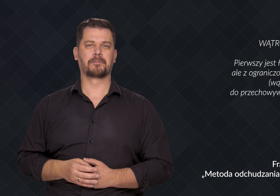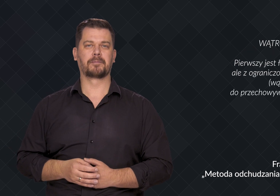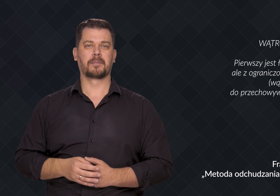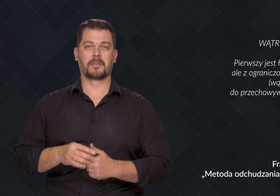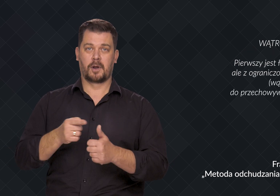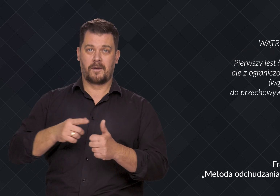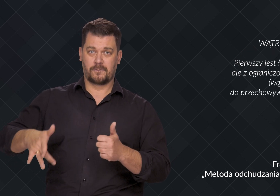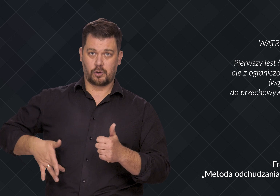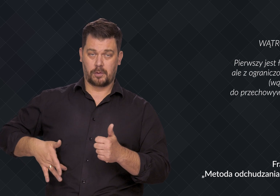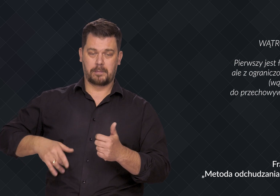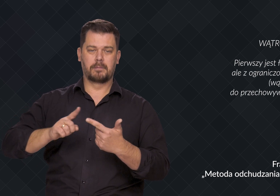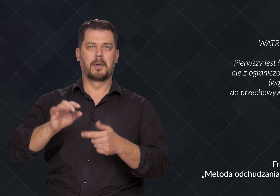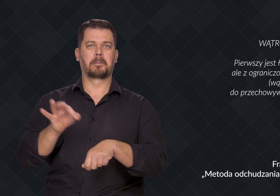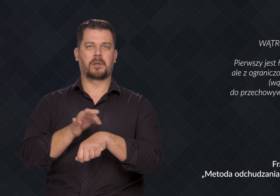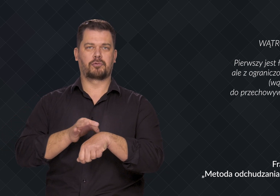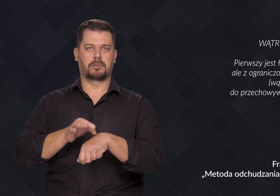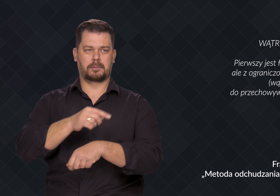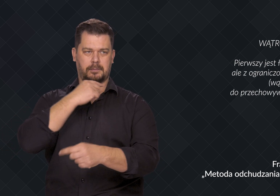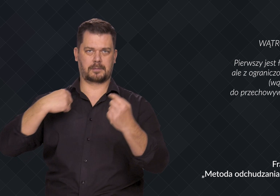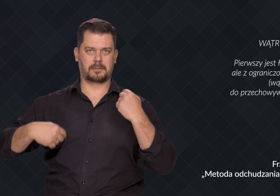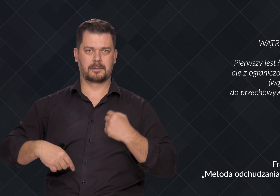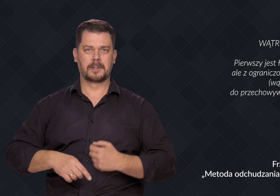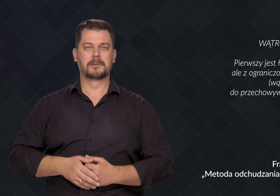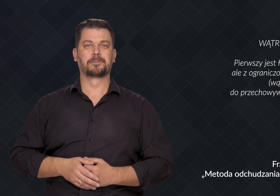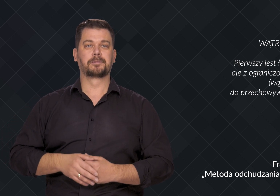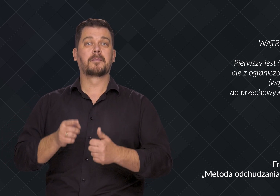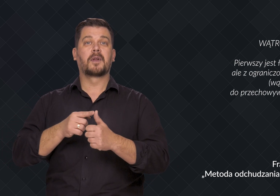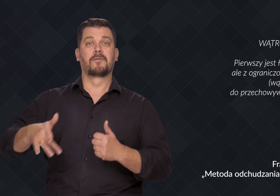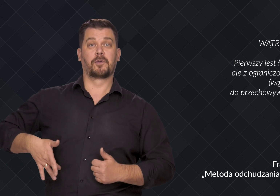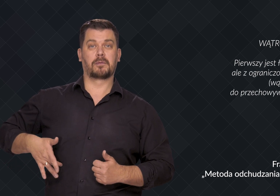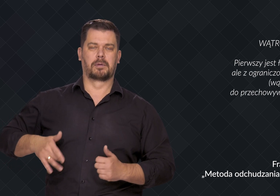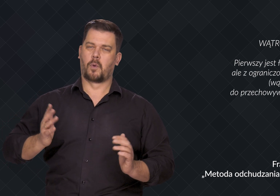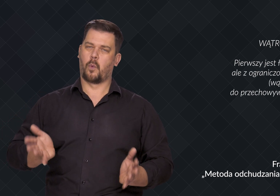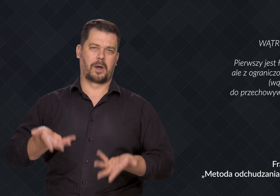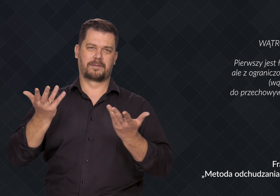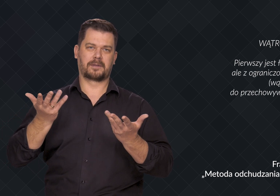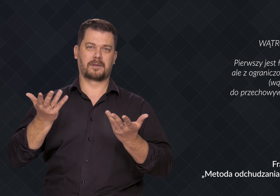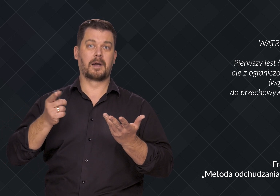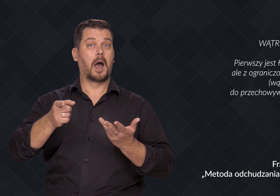LIVER AND MUSCLES The first is easily accessible,